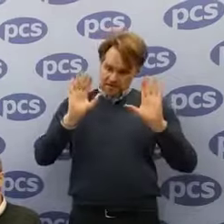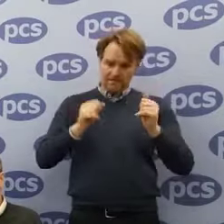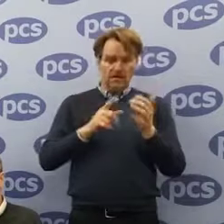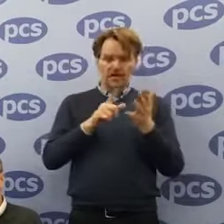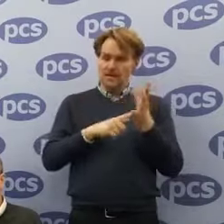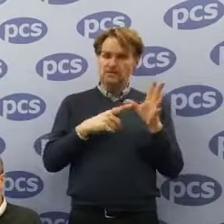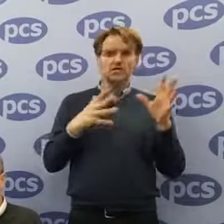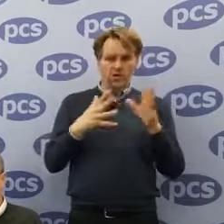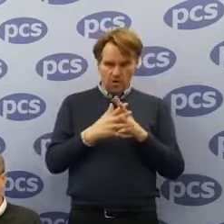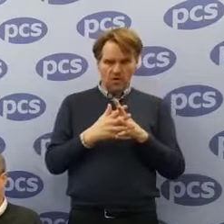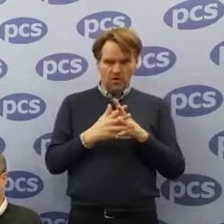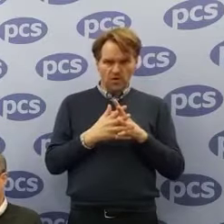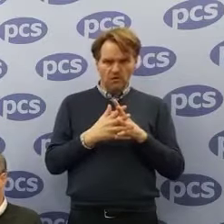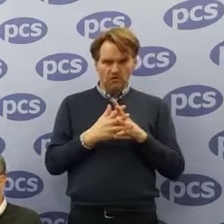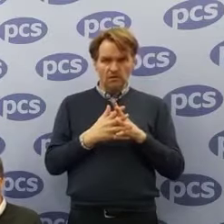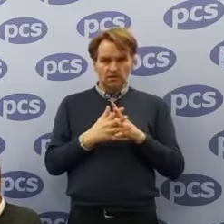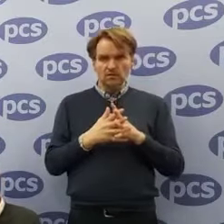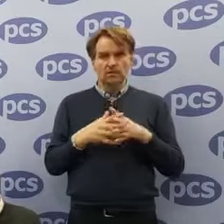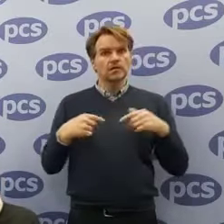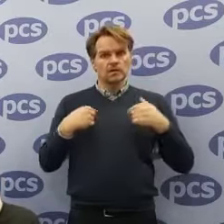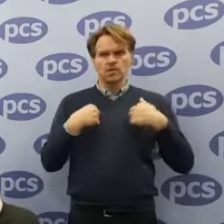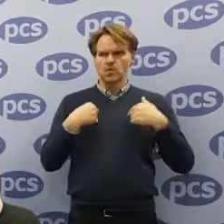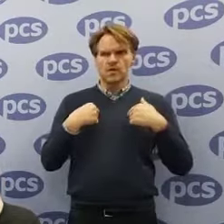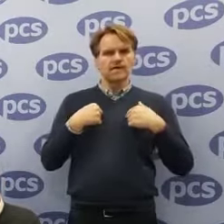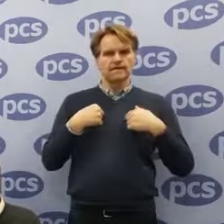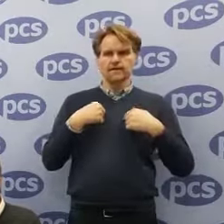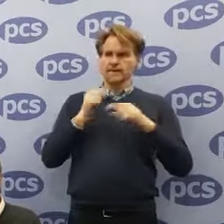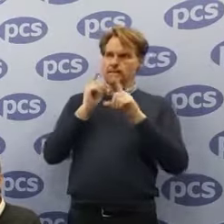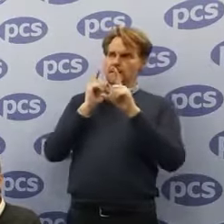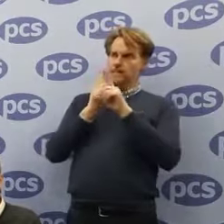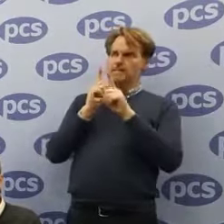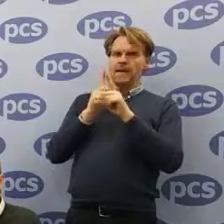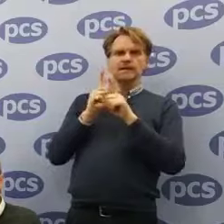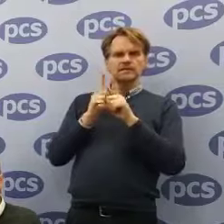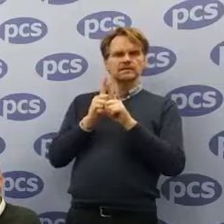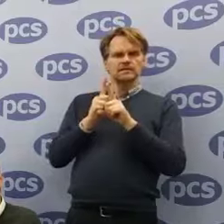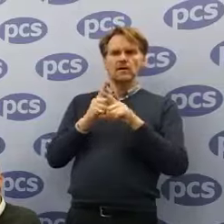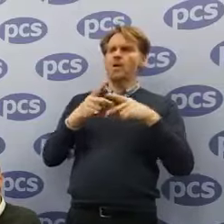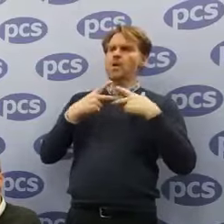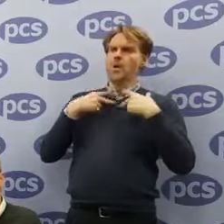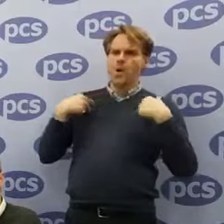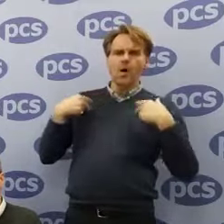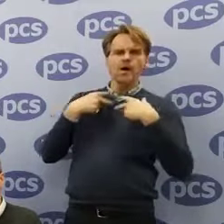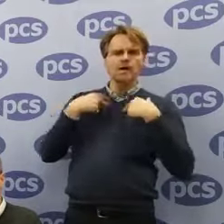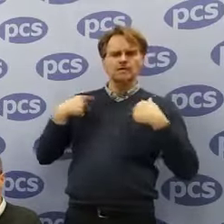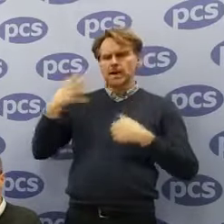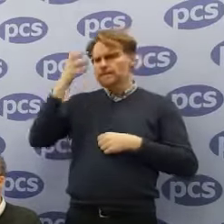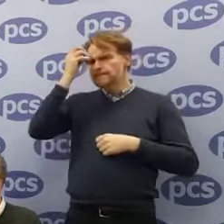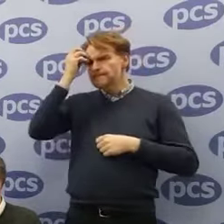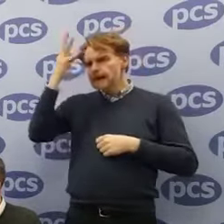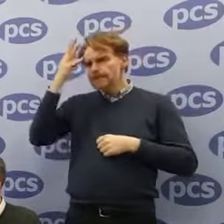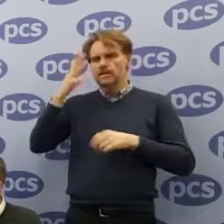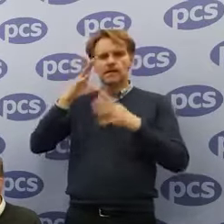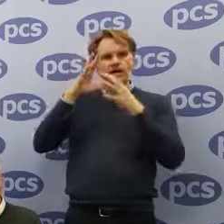we've met Britain's most eminent lawyers in terms of workforce laws and